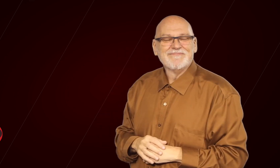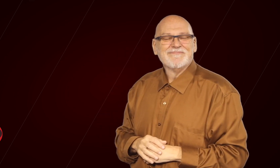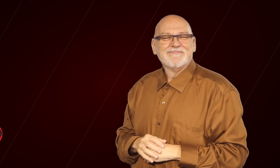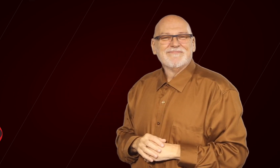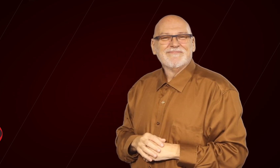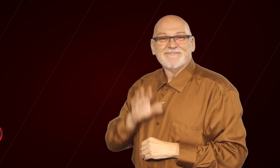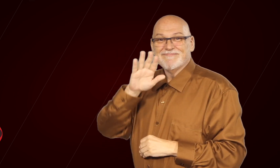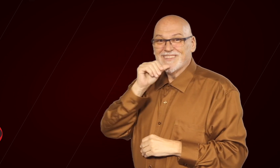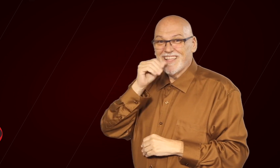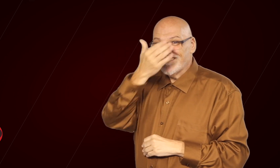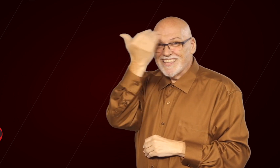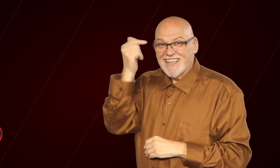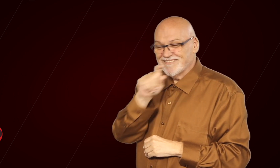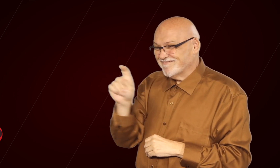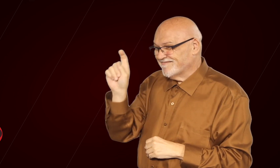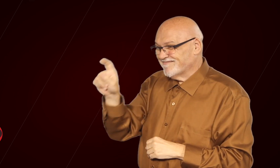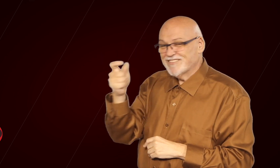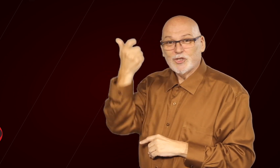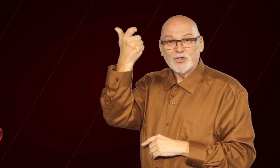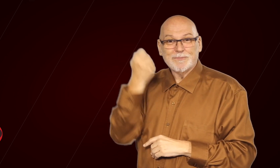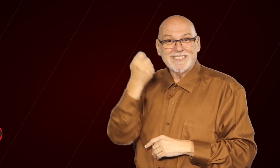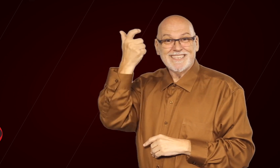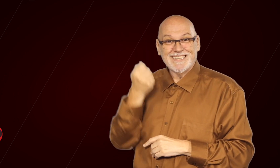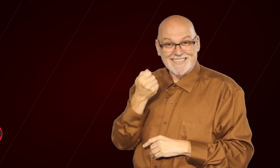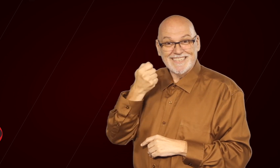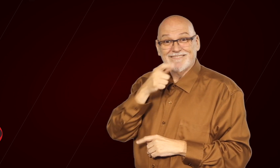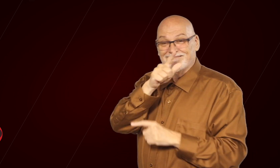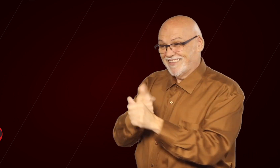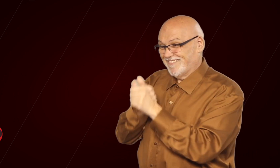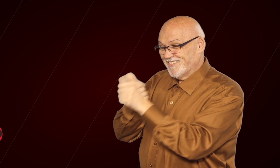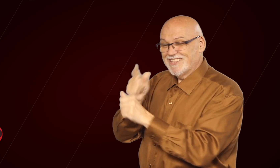Don’t forget to subscribe, like, and follow